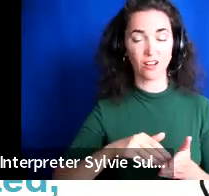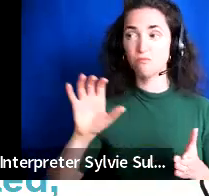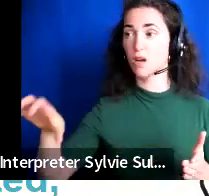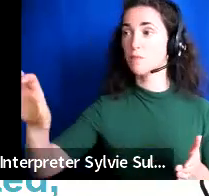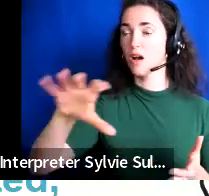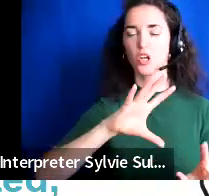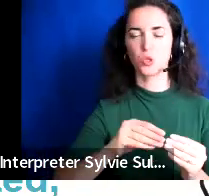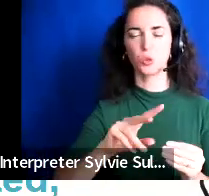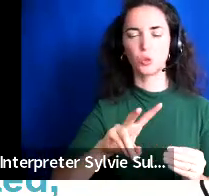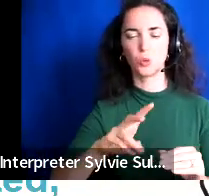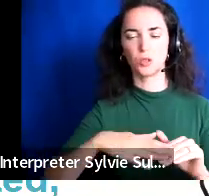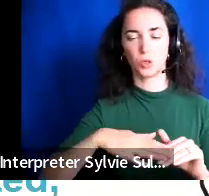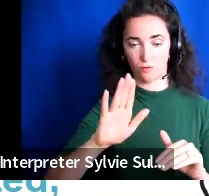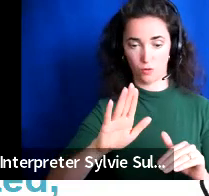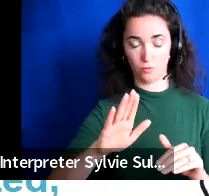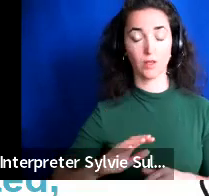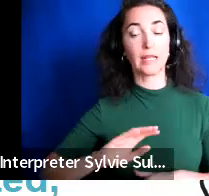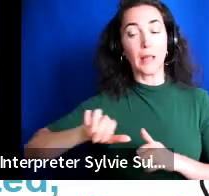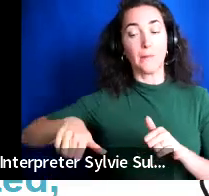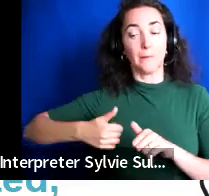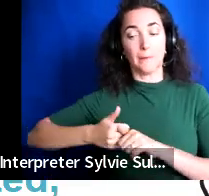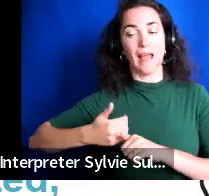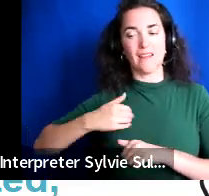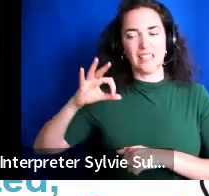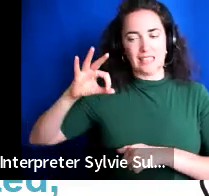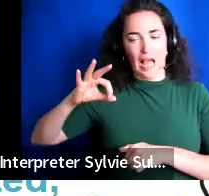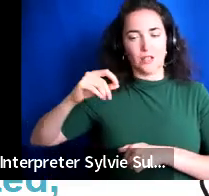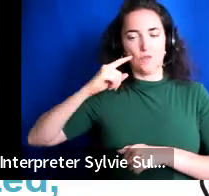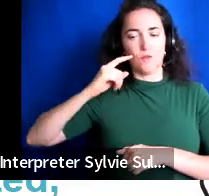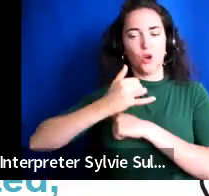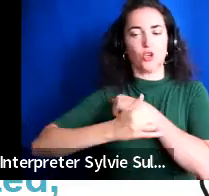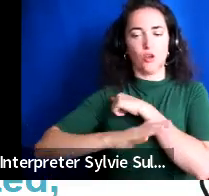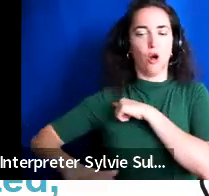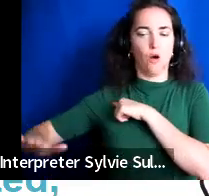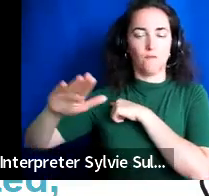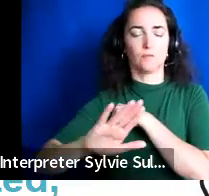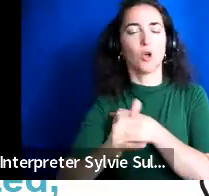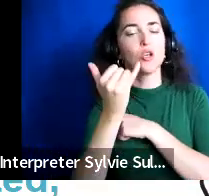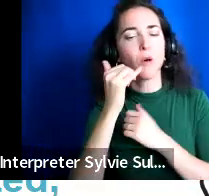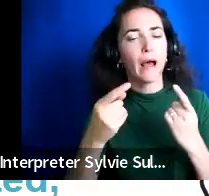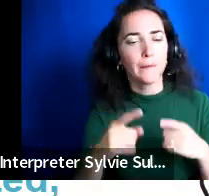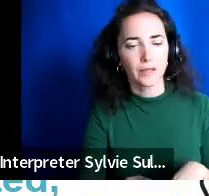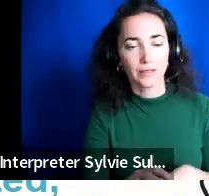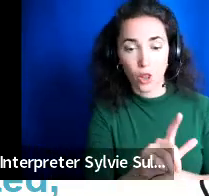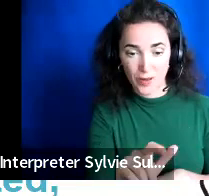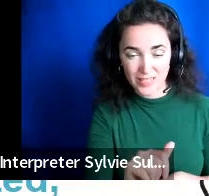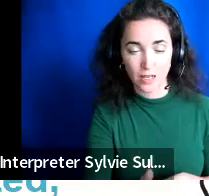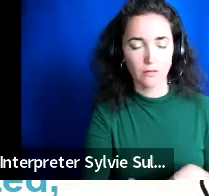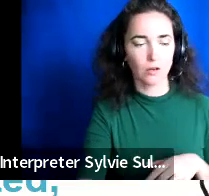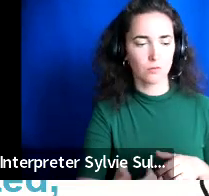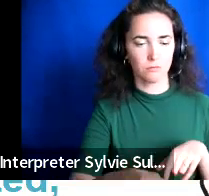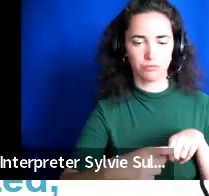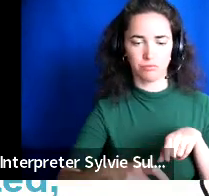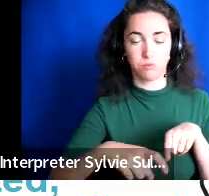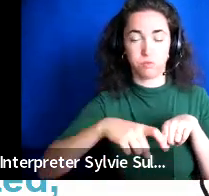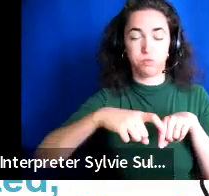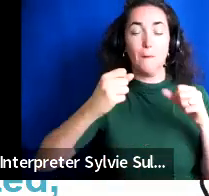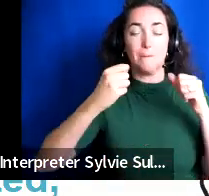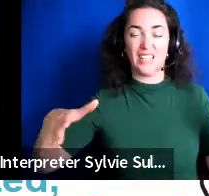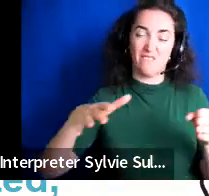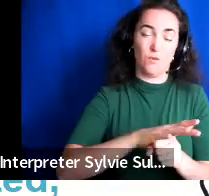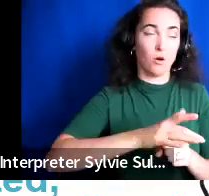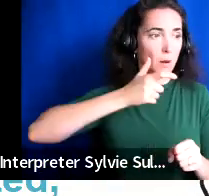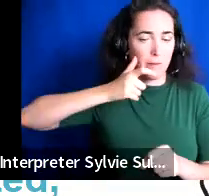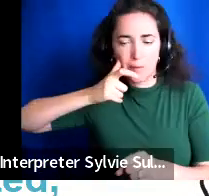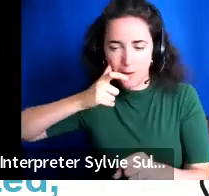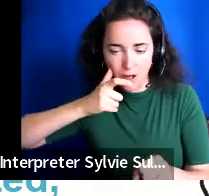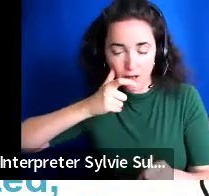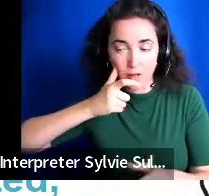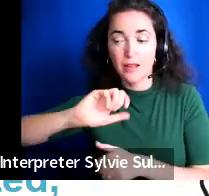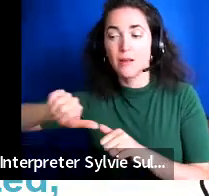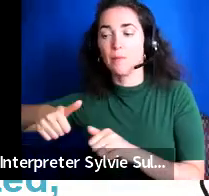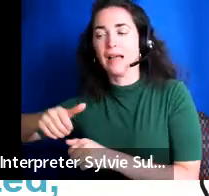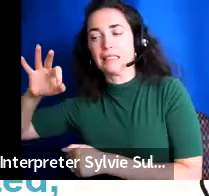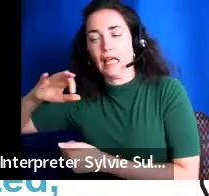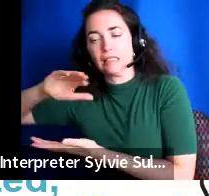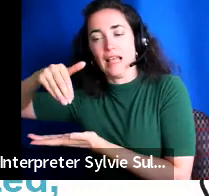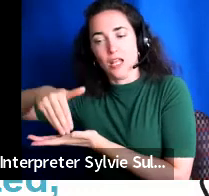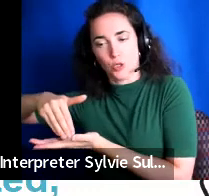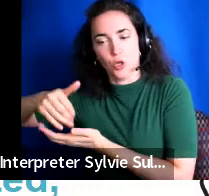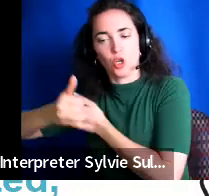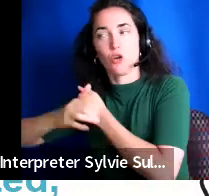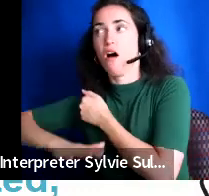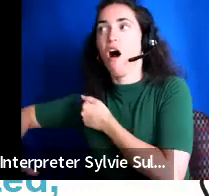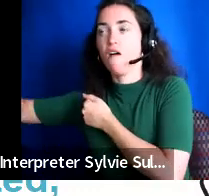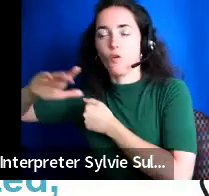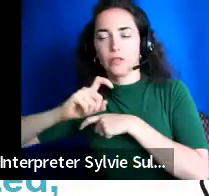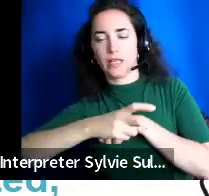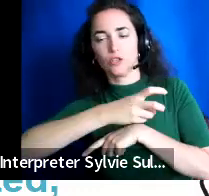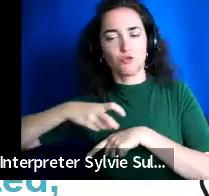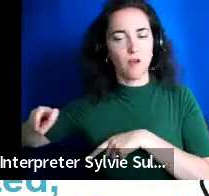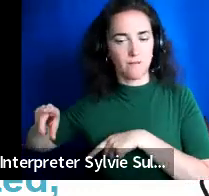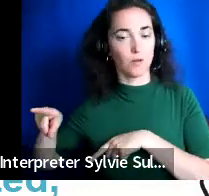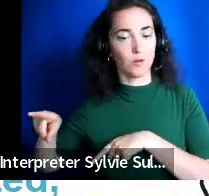There are 9 national backups. So if in Louisiana, for example, our call lines get backed up, then there are 9 national backups who are able to take the calls outside of the State, and so there should always be timely